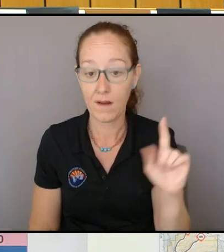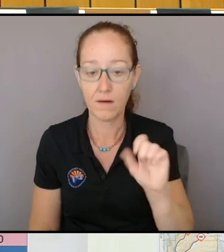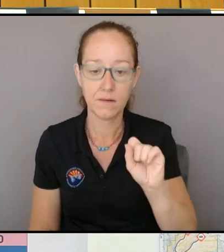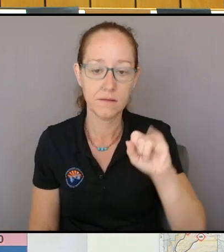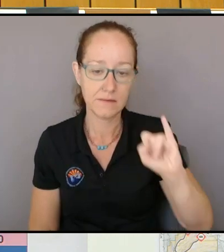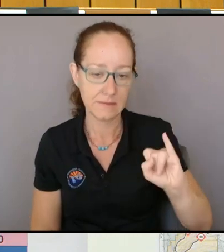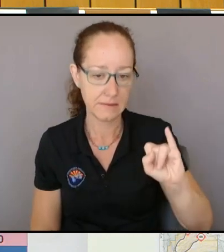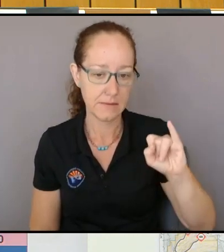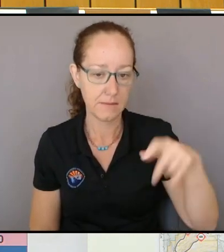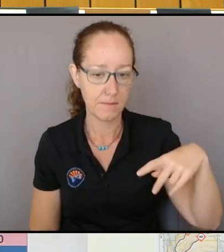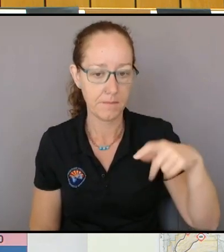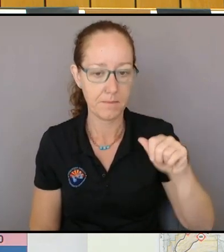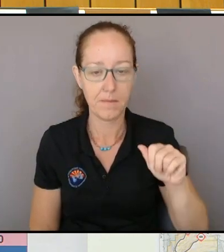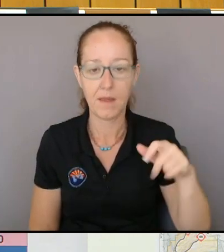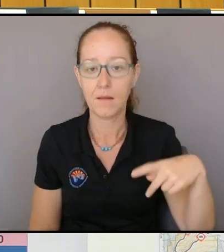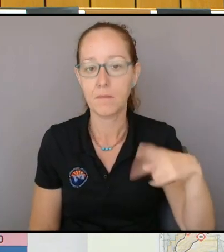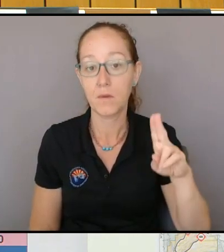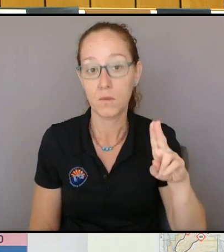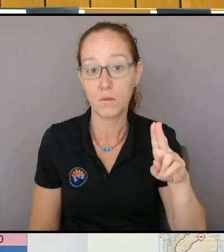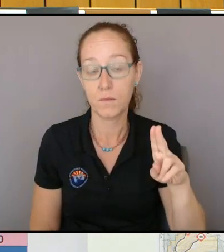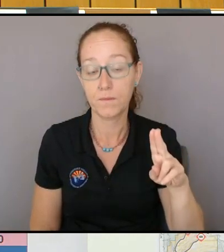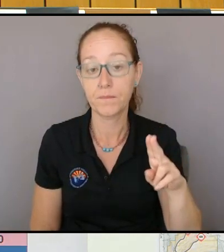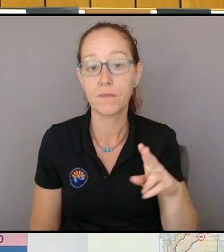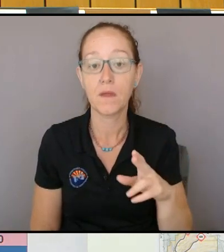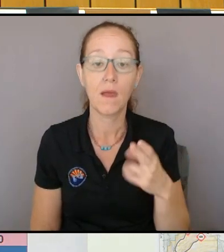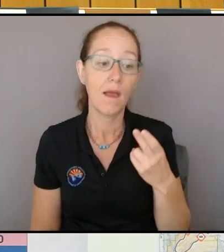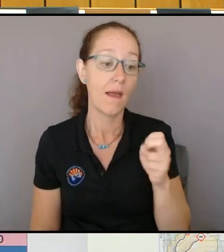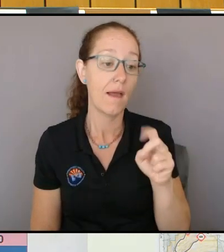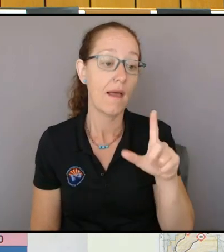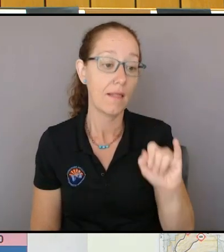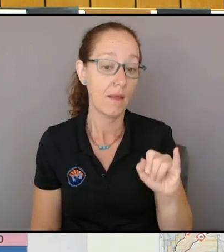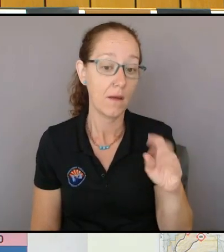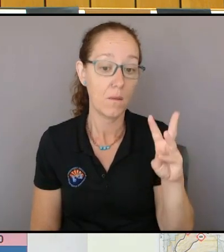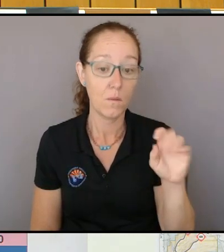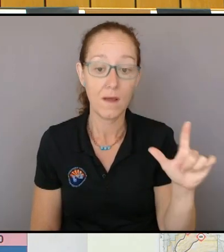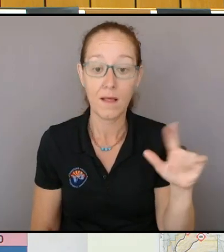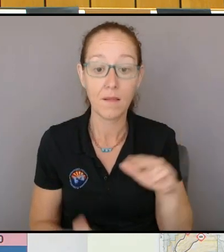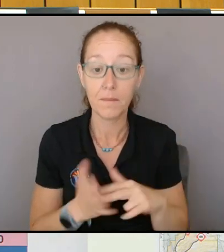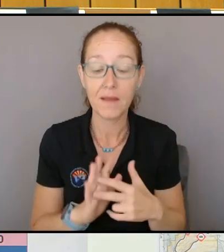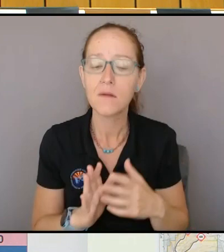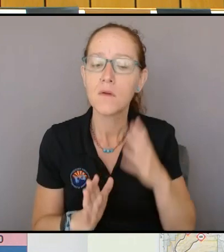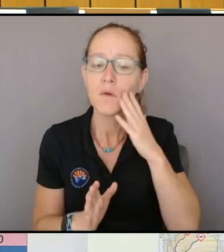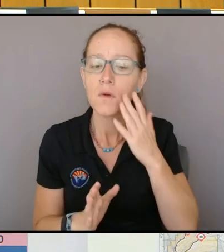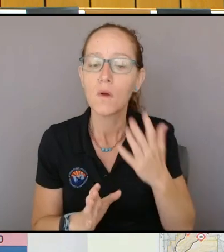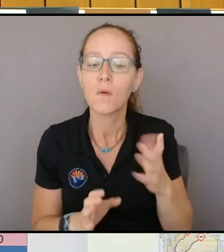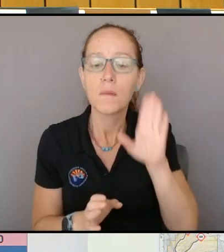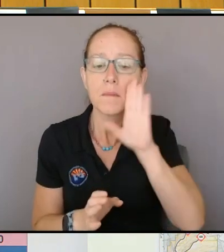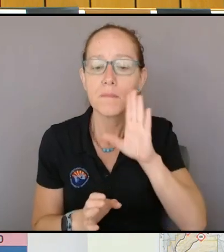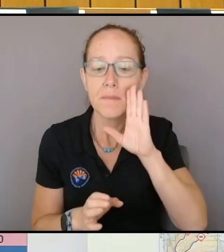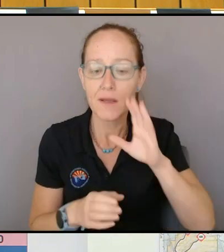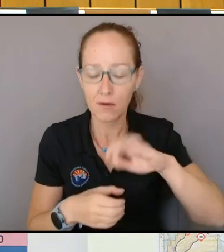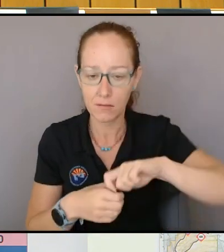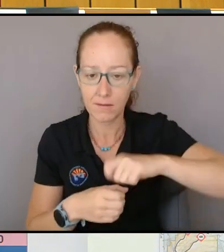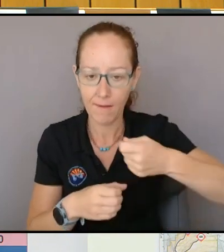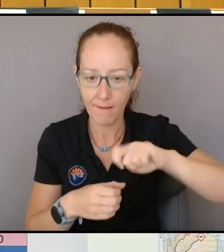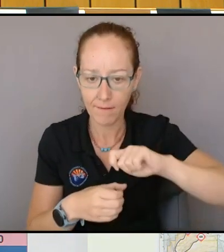know, if you took and cut the top off of a beer can and you scale that up to be about 20 feet wide, that's a heliwell.